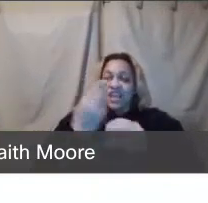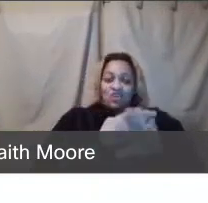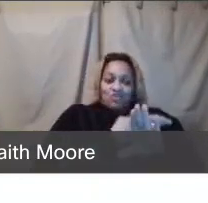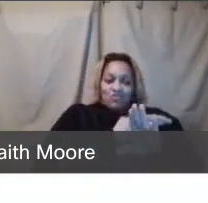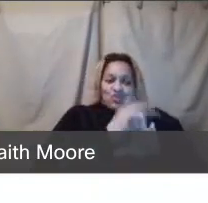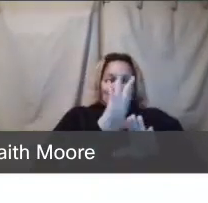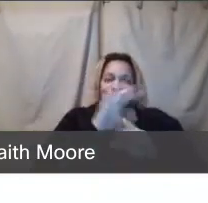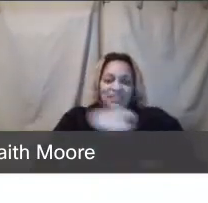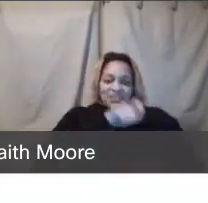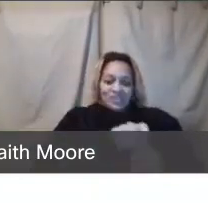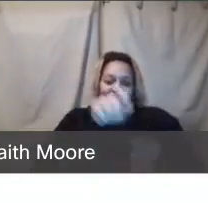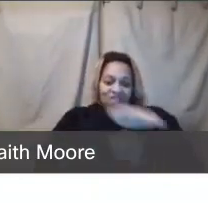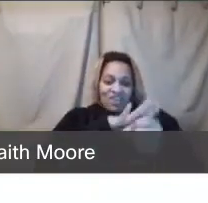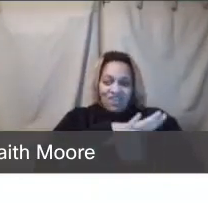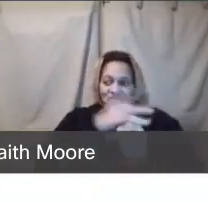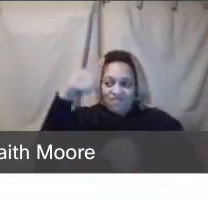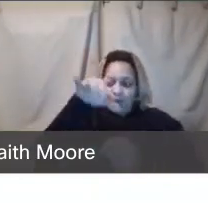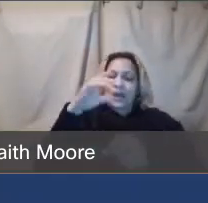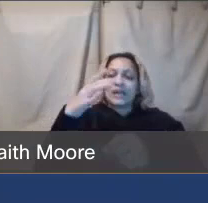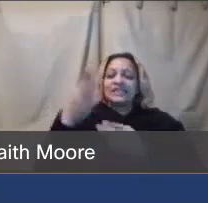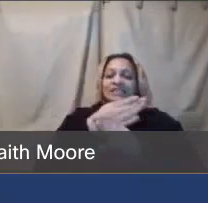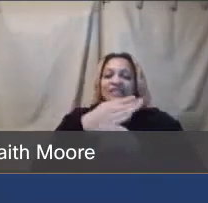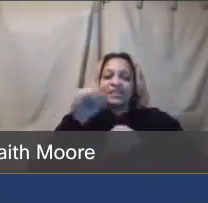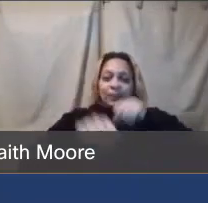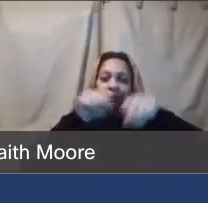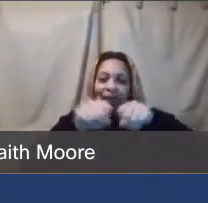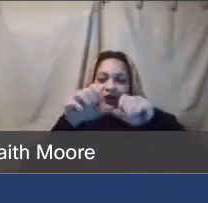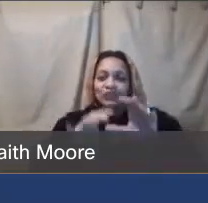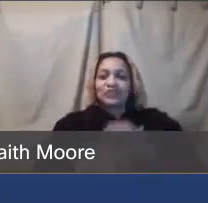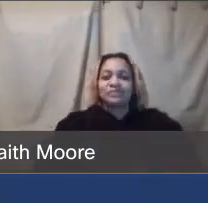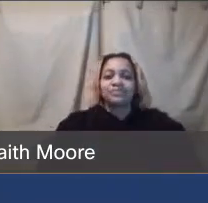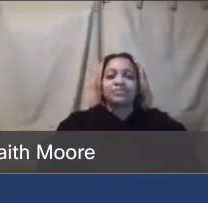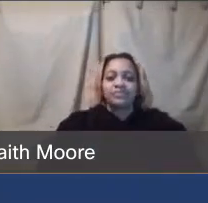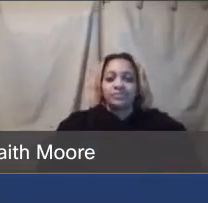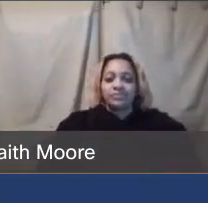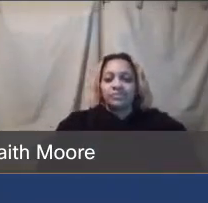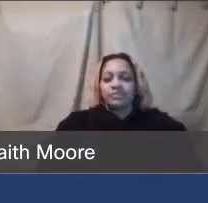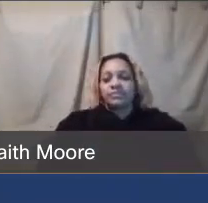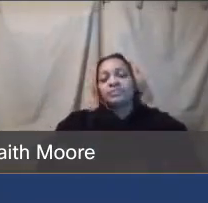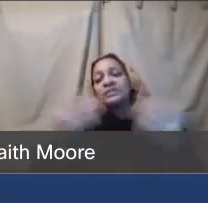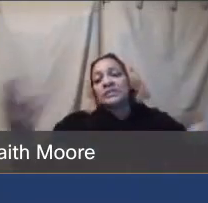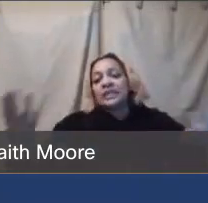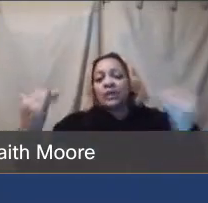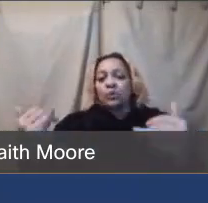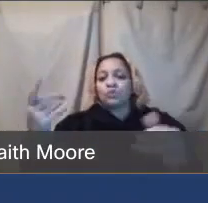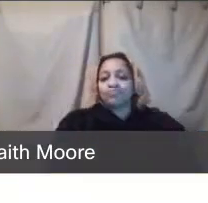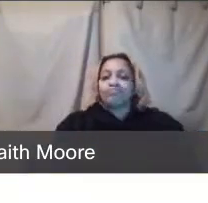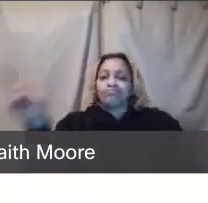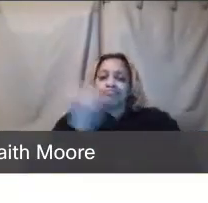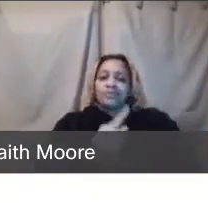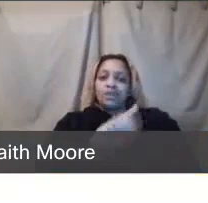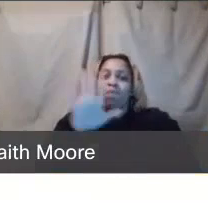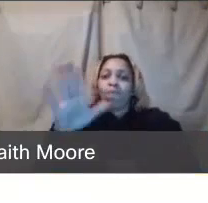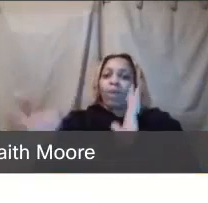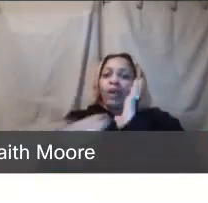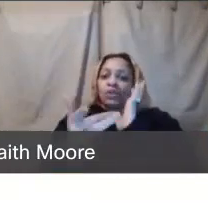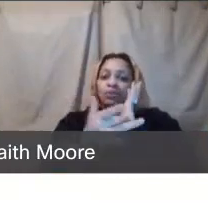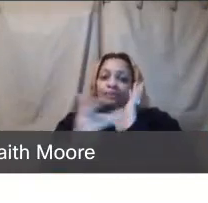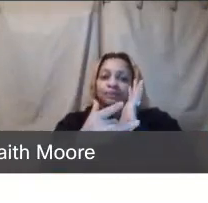So, with that, we'll we'd love to turn over the technology for.